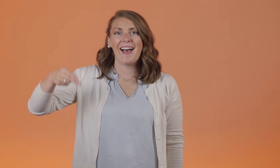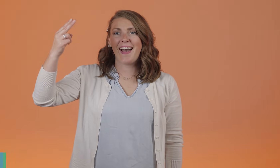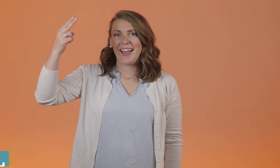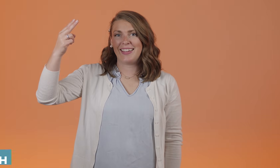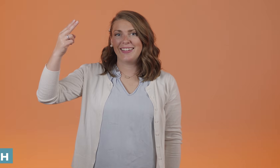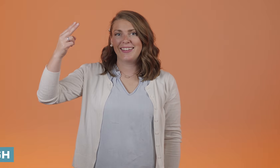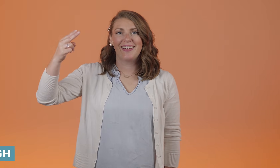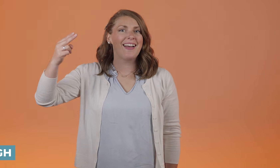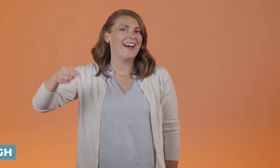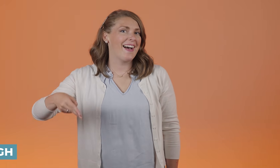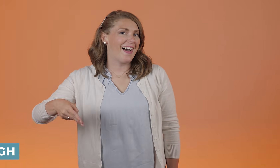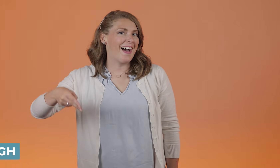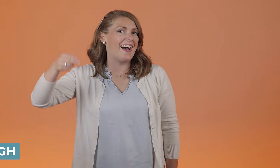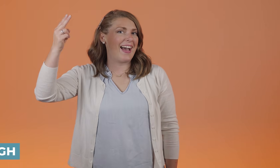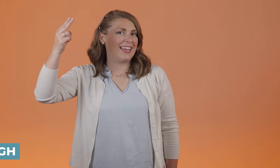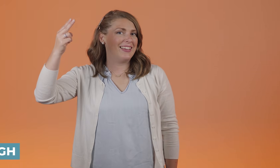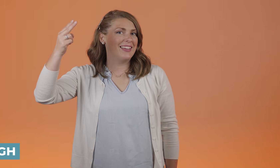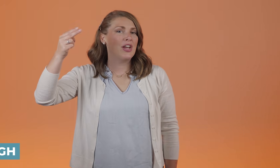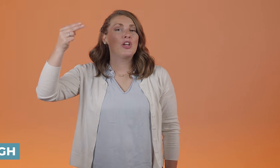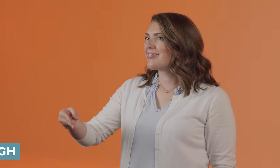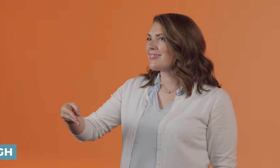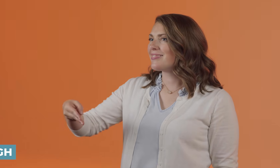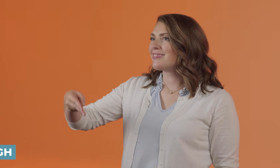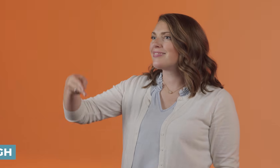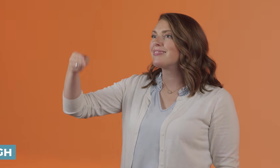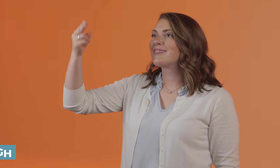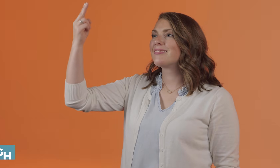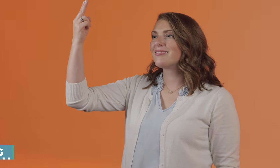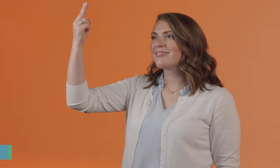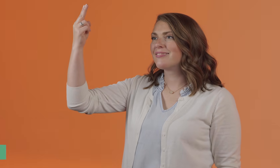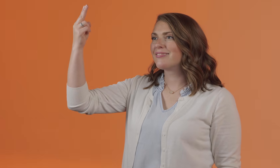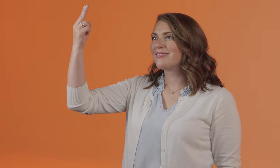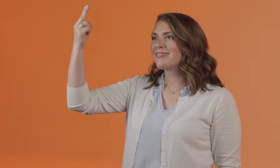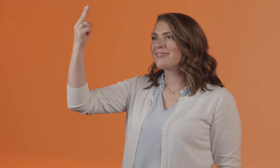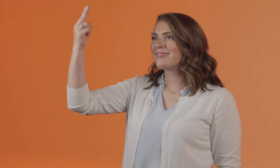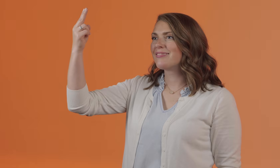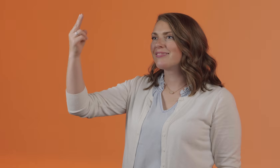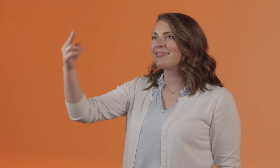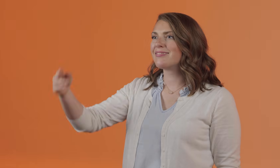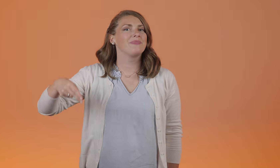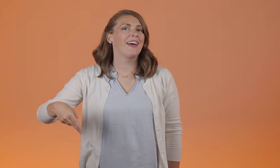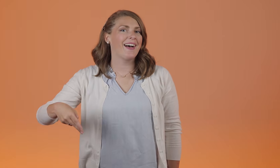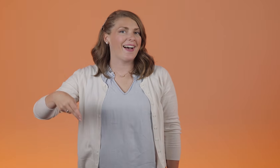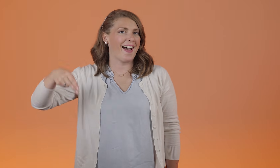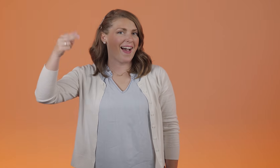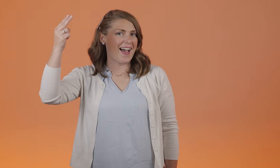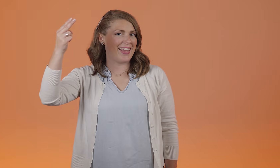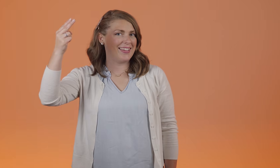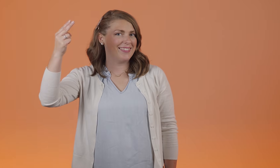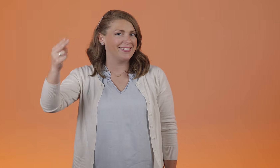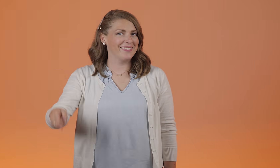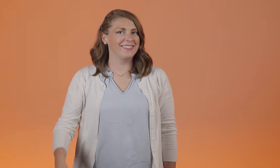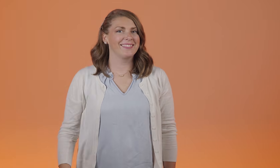High. High You have an H-hand moving upward. High.